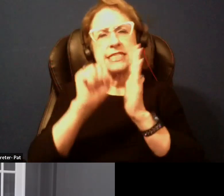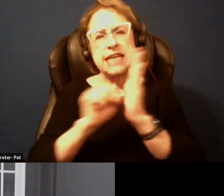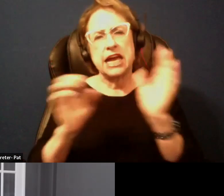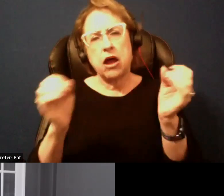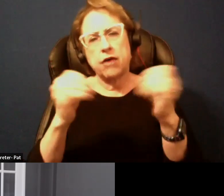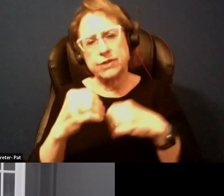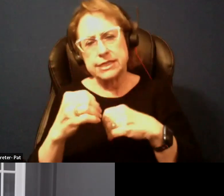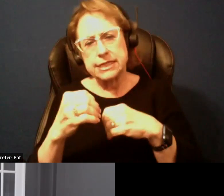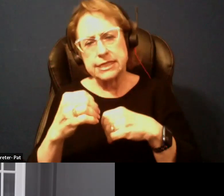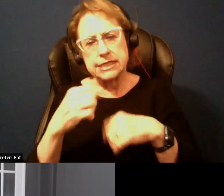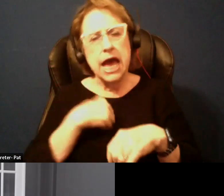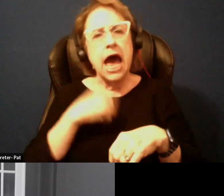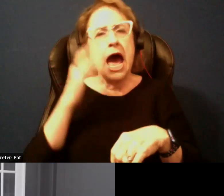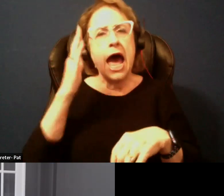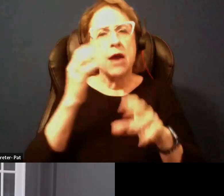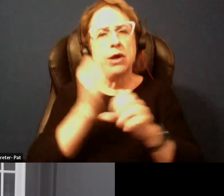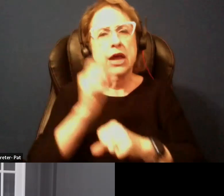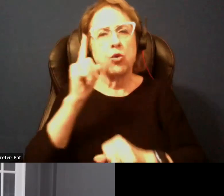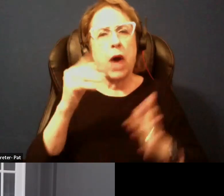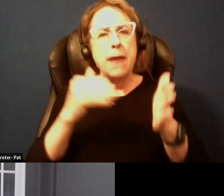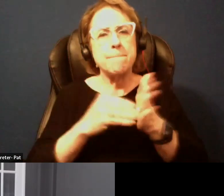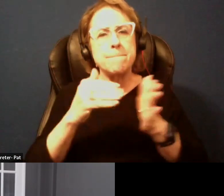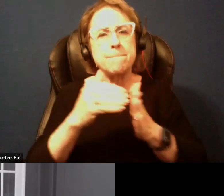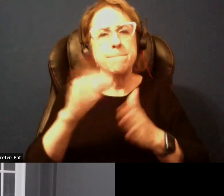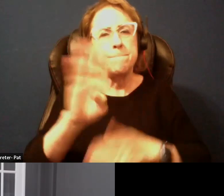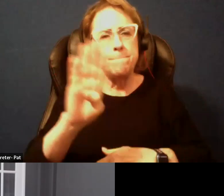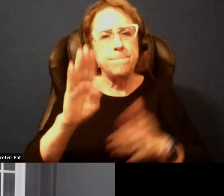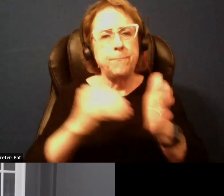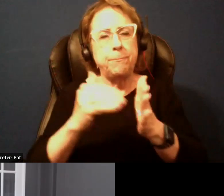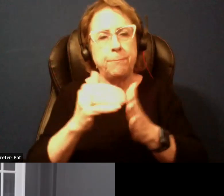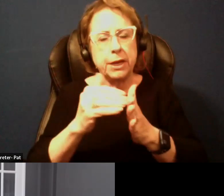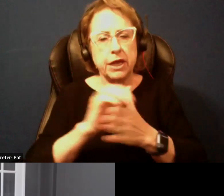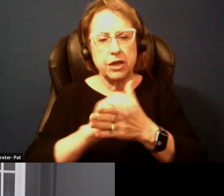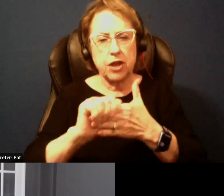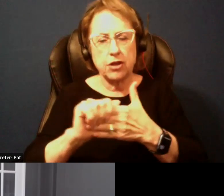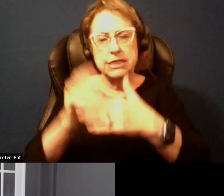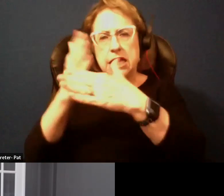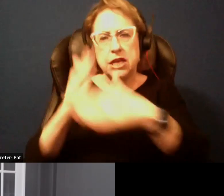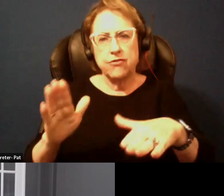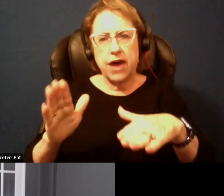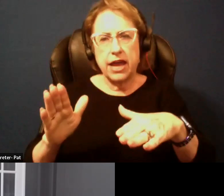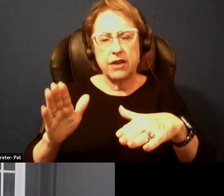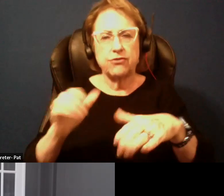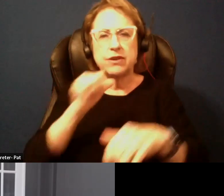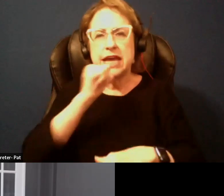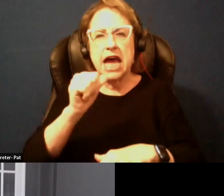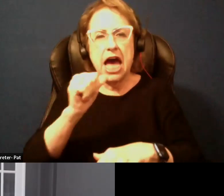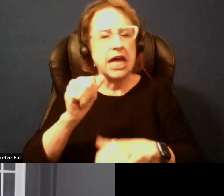I'm gonna get a 1 billion dollars and I got so many unserved locations. So I take that number divide it by the uncertain locations. And that's the amount of money I have per location.